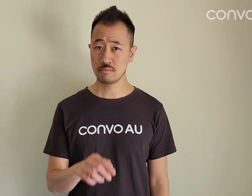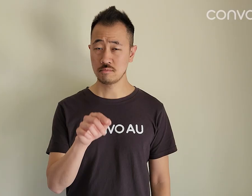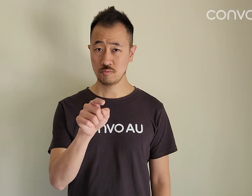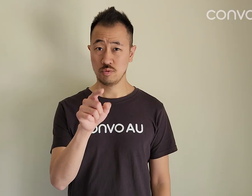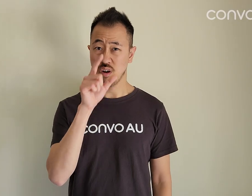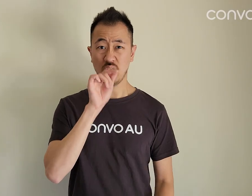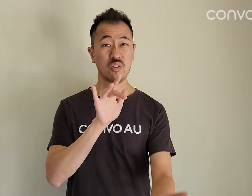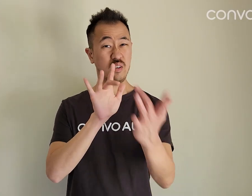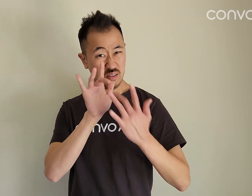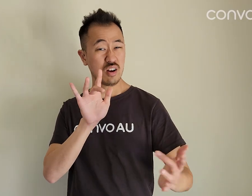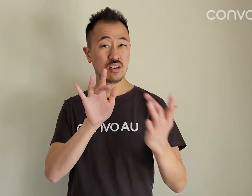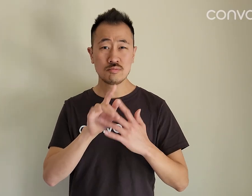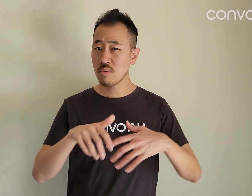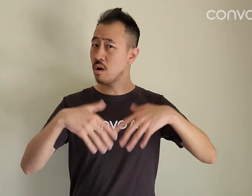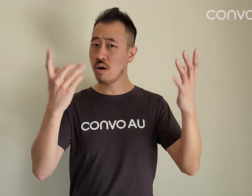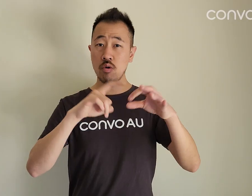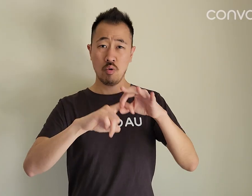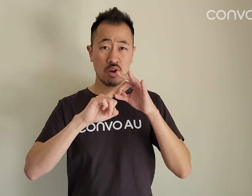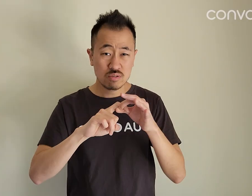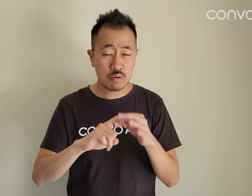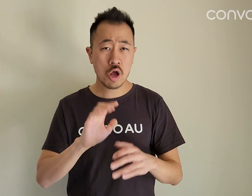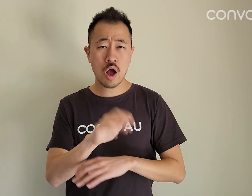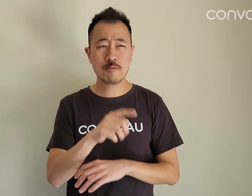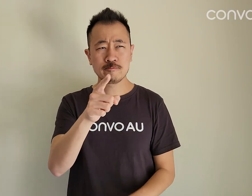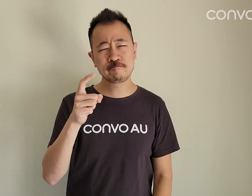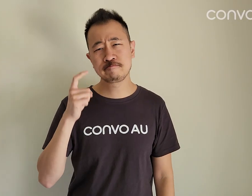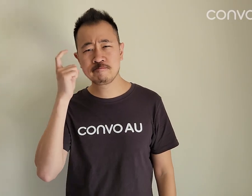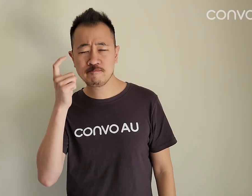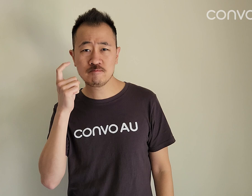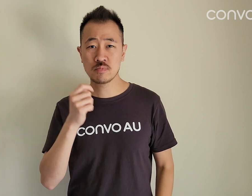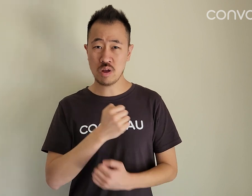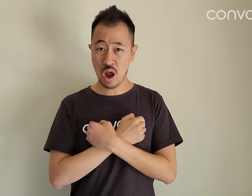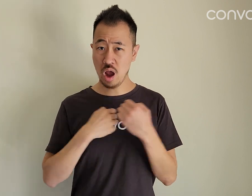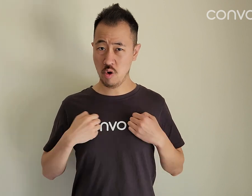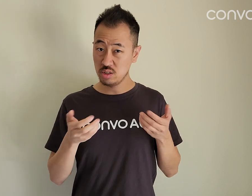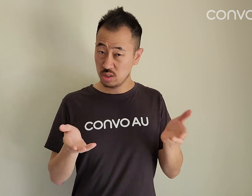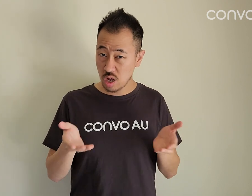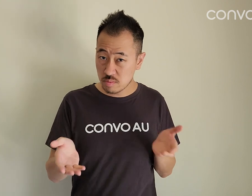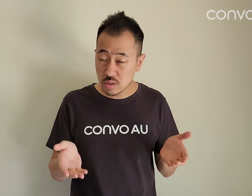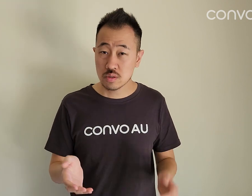Feel free to ask us any questions about our services,